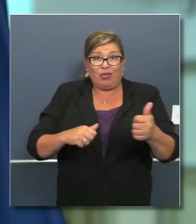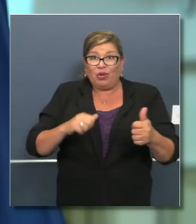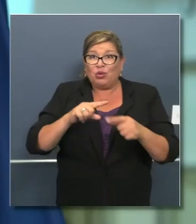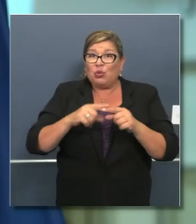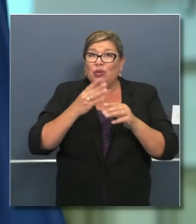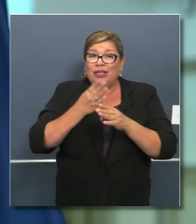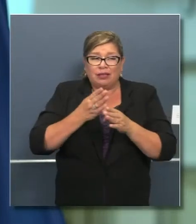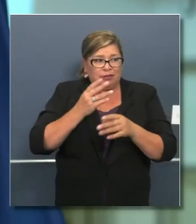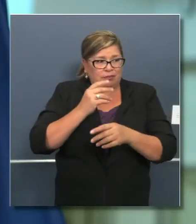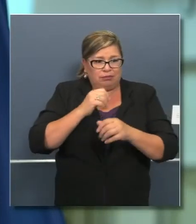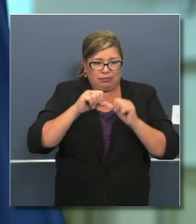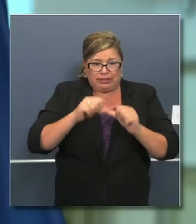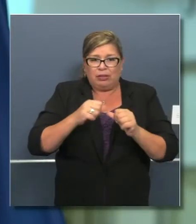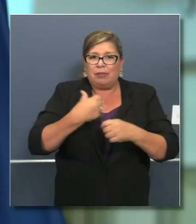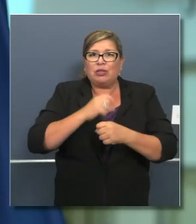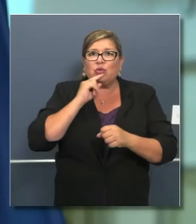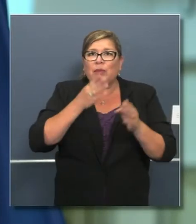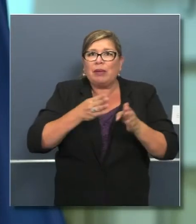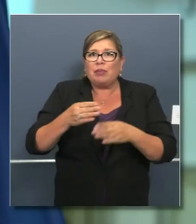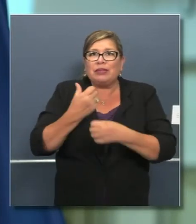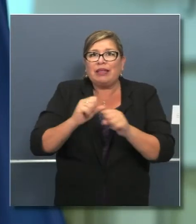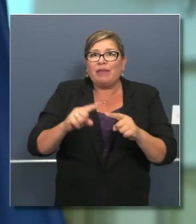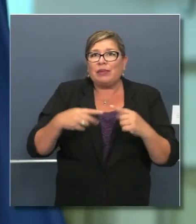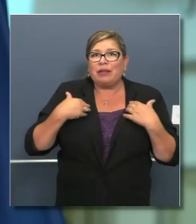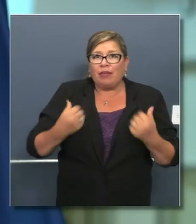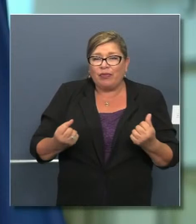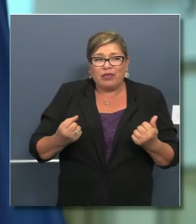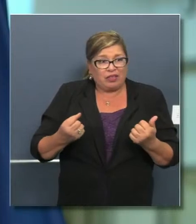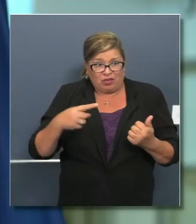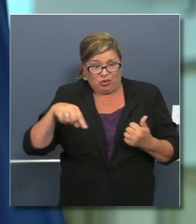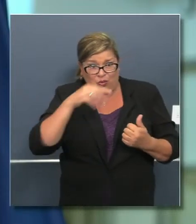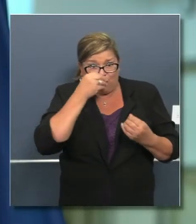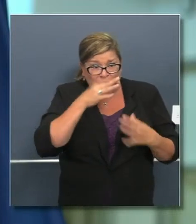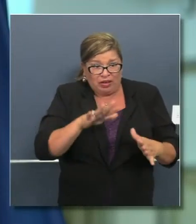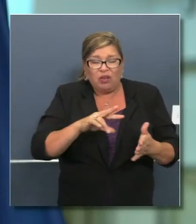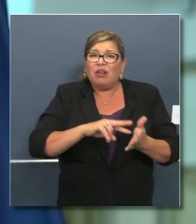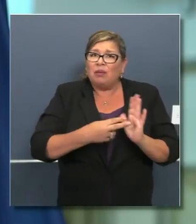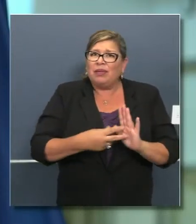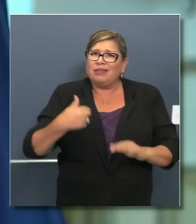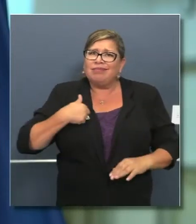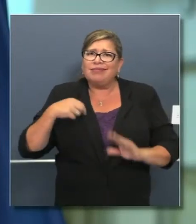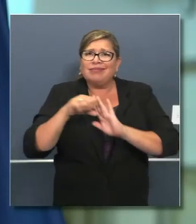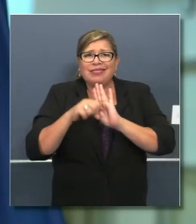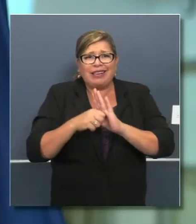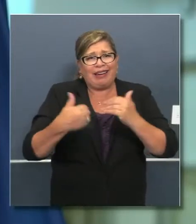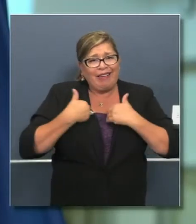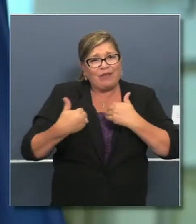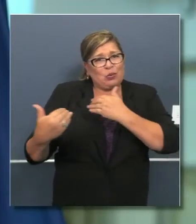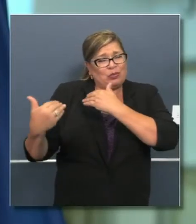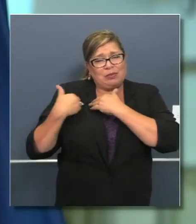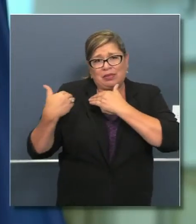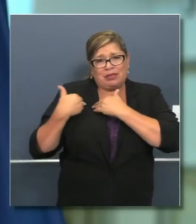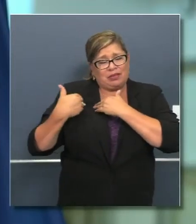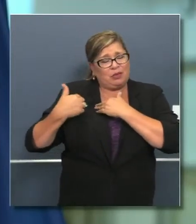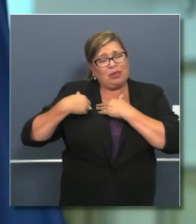healthy then by all means the state of California has a drew sponsibility and obligation legally and